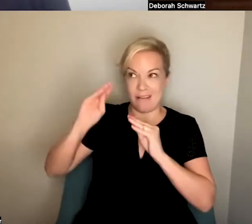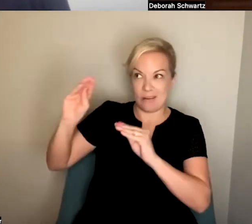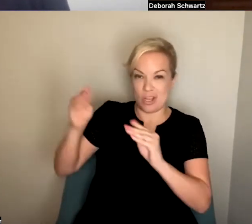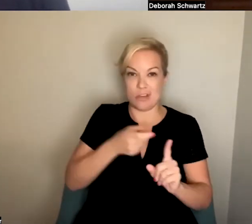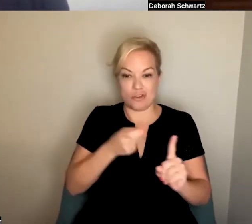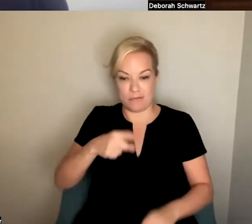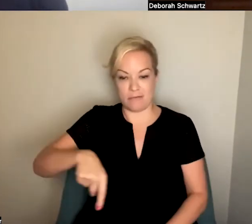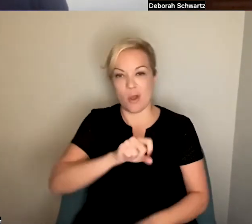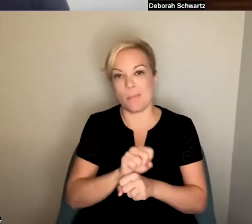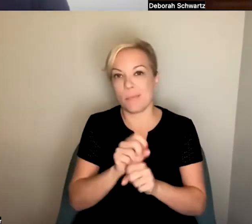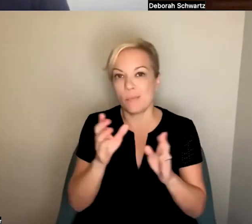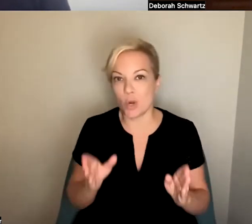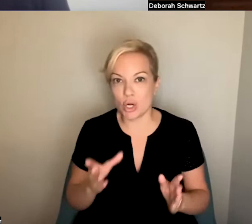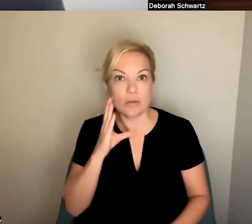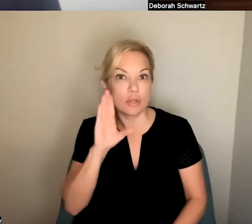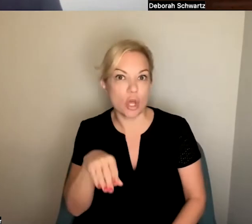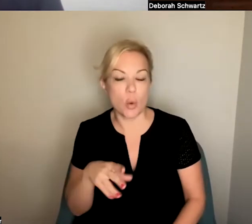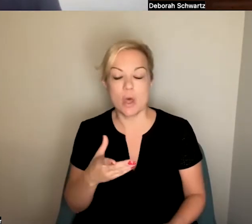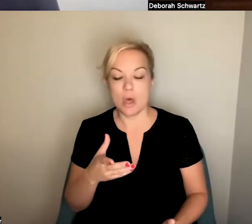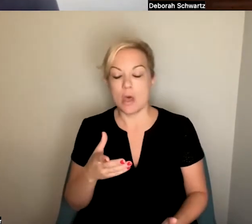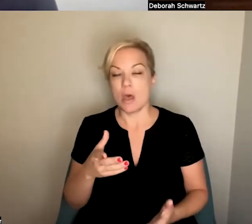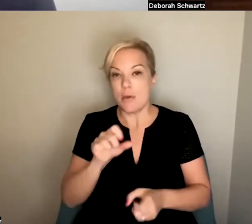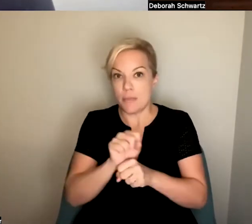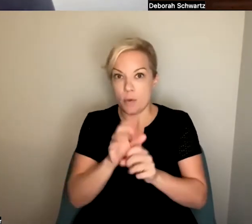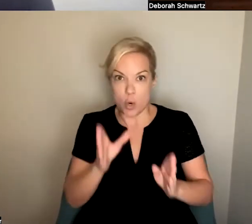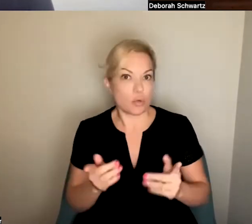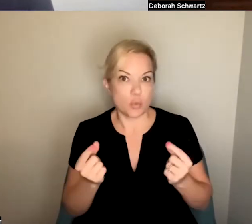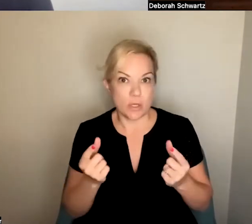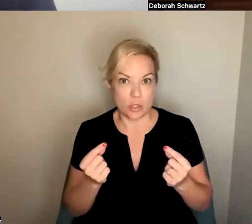like, announce their intent to unionize with a letter to management and I think those letters,